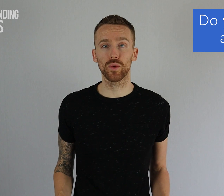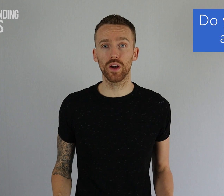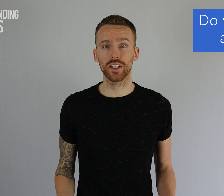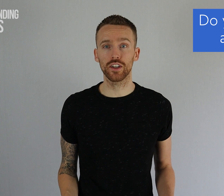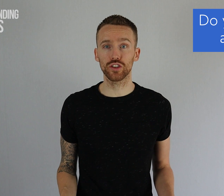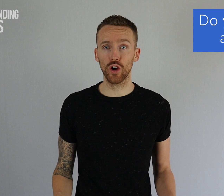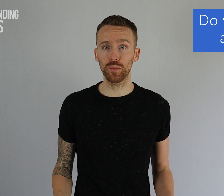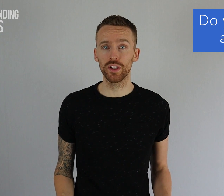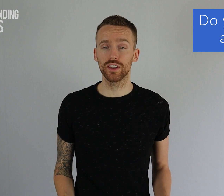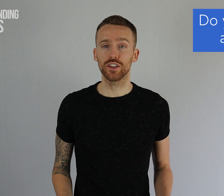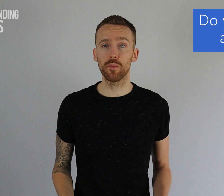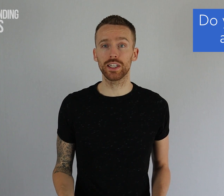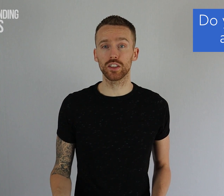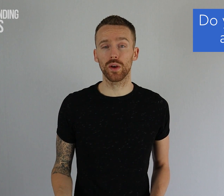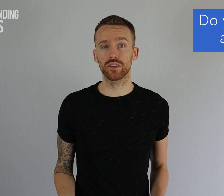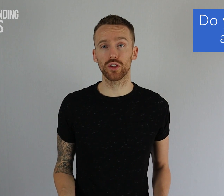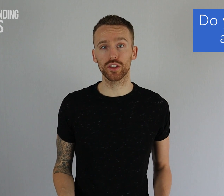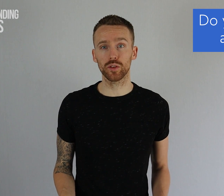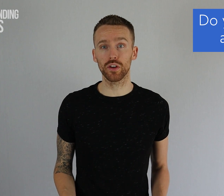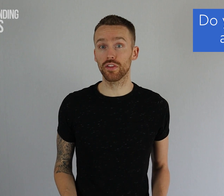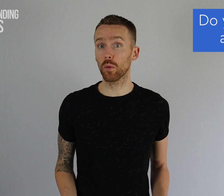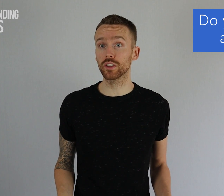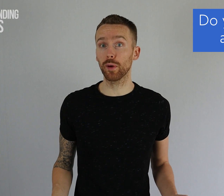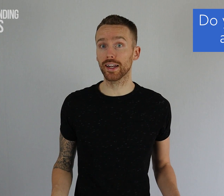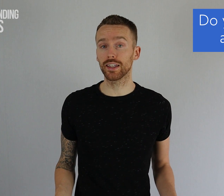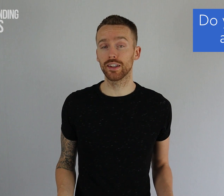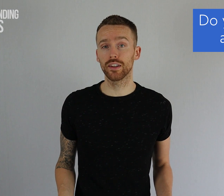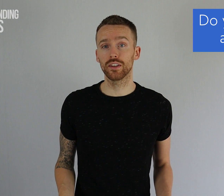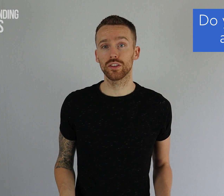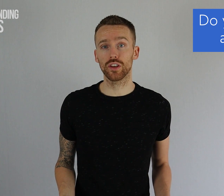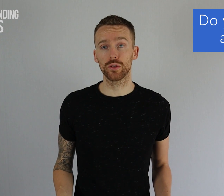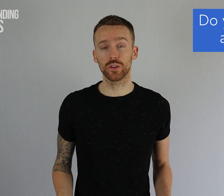If you're working in a shop you might need to ask your customer if they want a bag. So